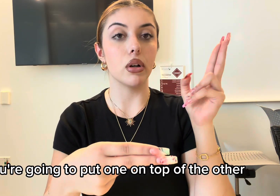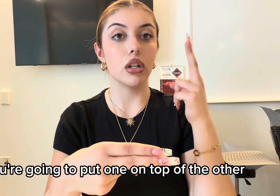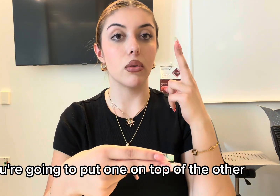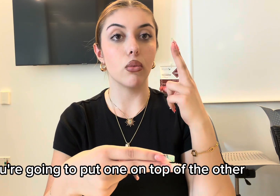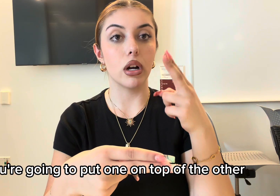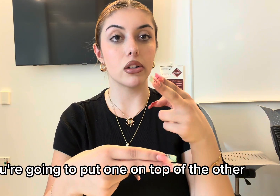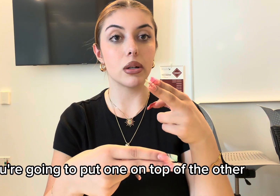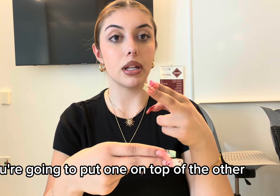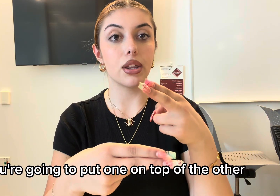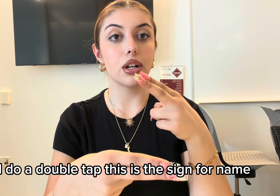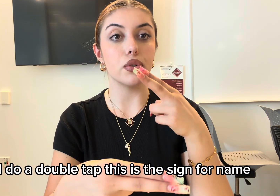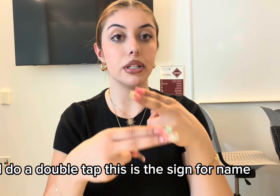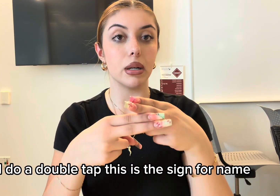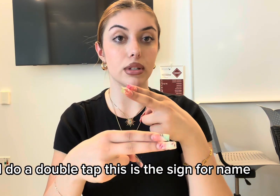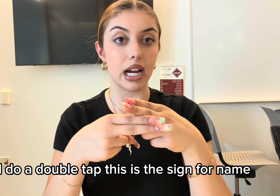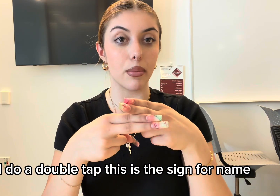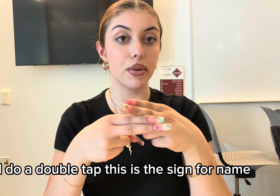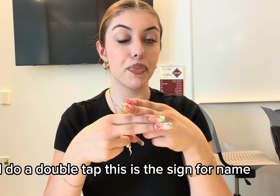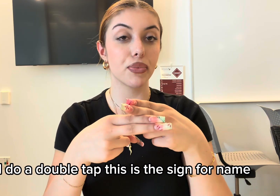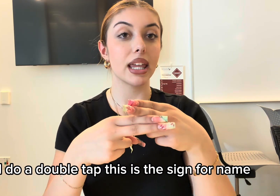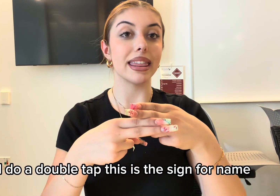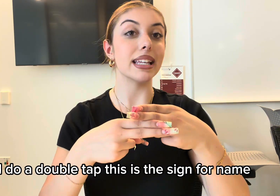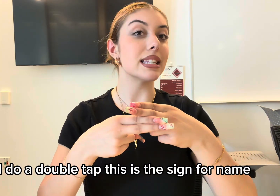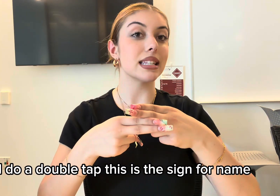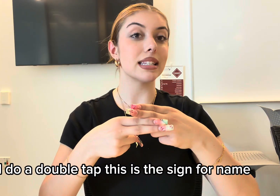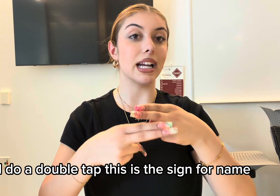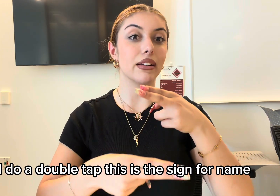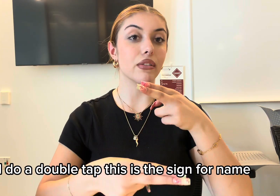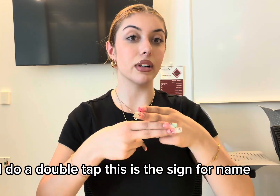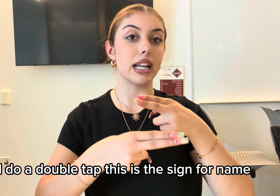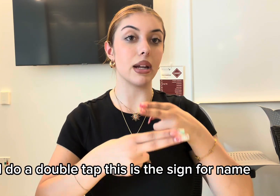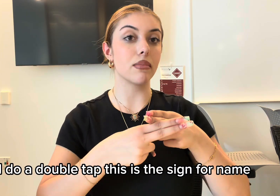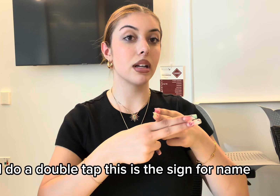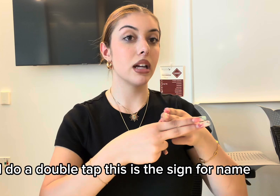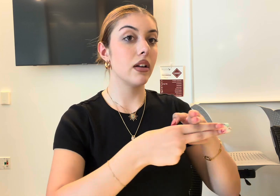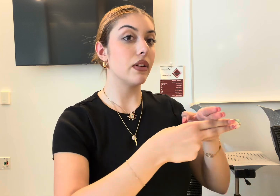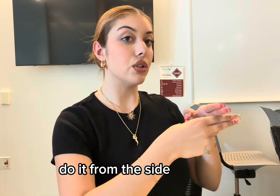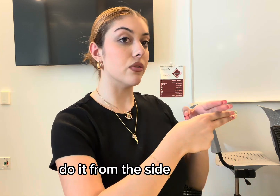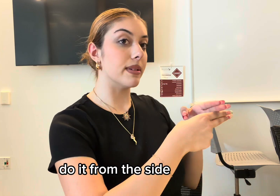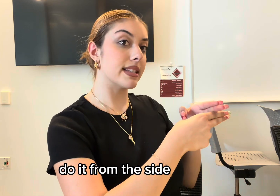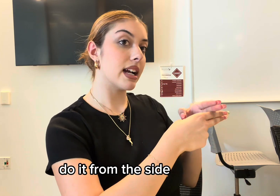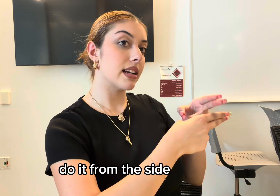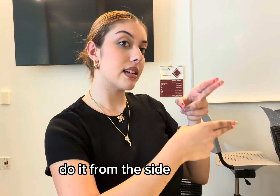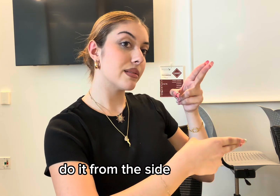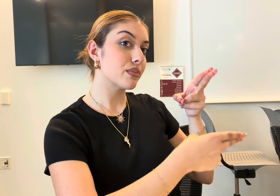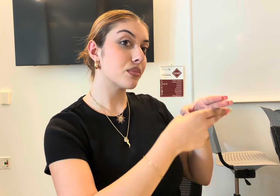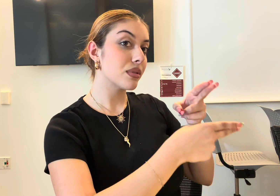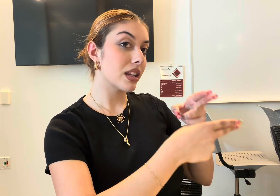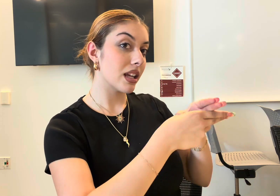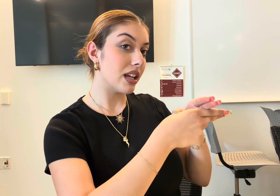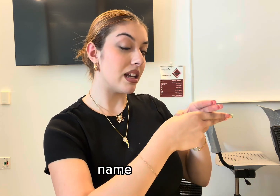put one on top of the other and do a double tap. This is the sign for name. Do it from the side.